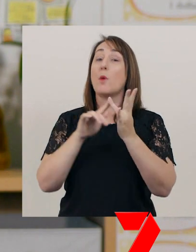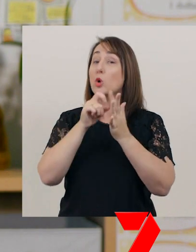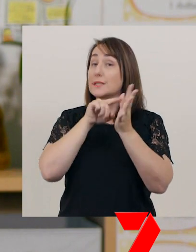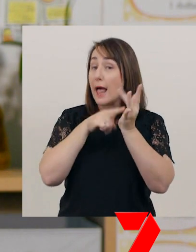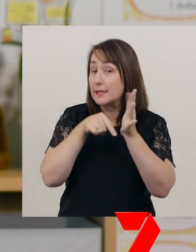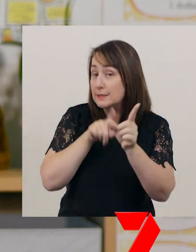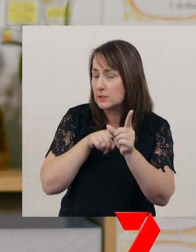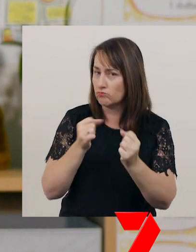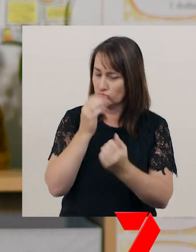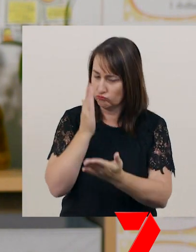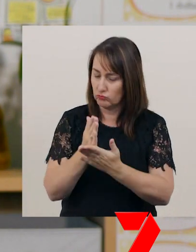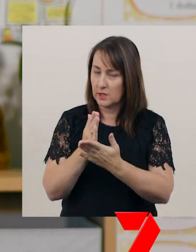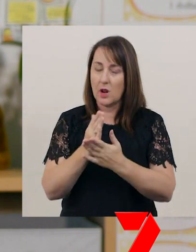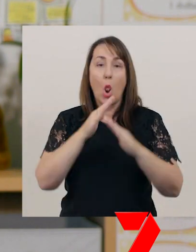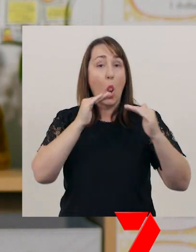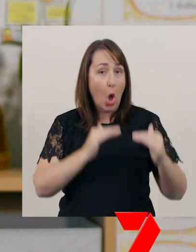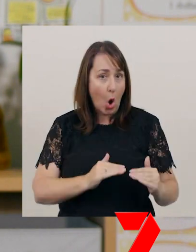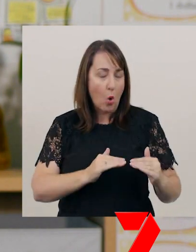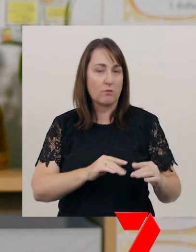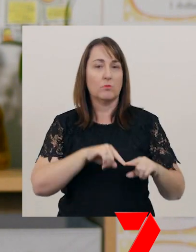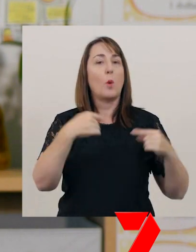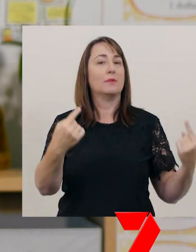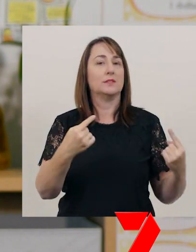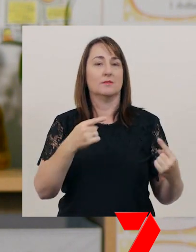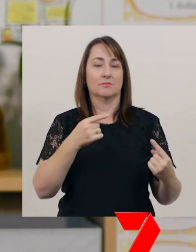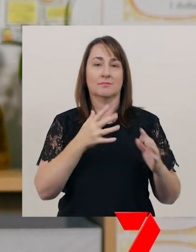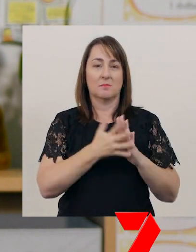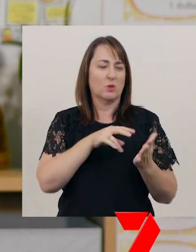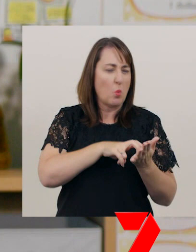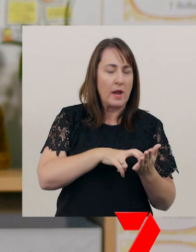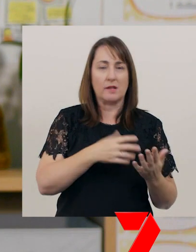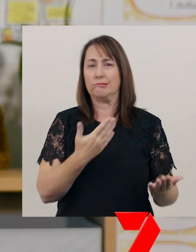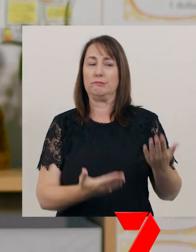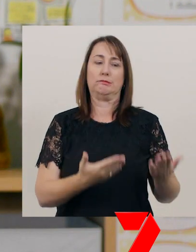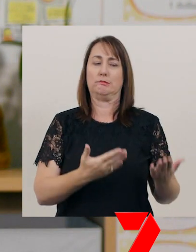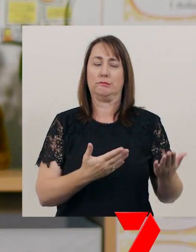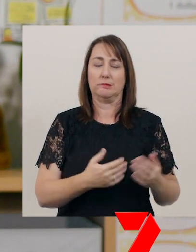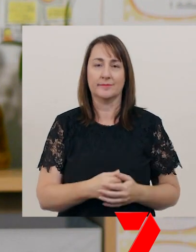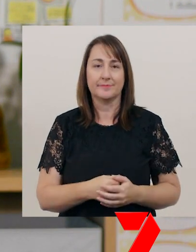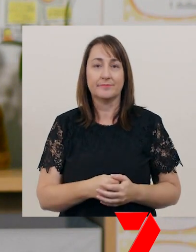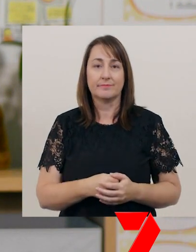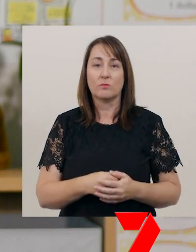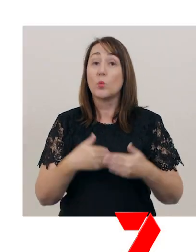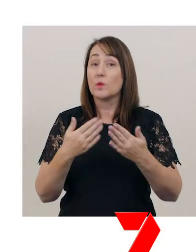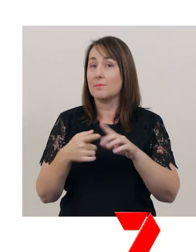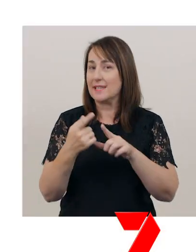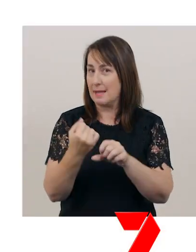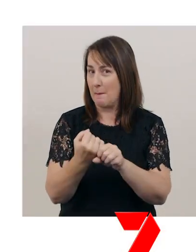Low modality is the opposite. It conveys uncertainty and weakness. Some examples will make this clear.